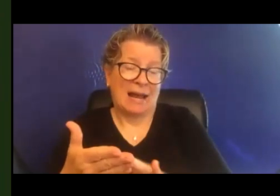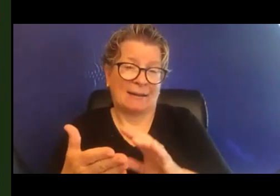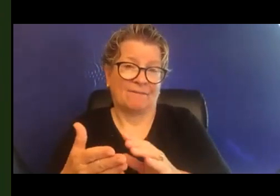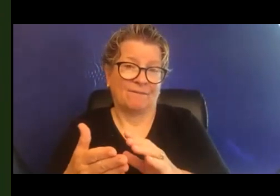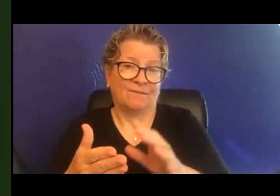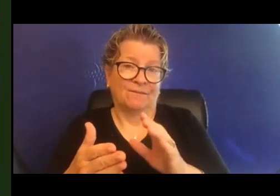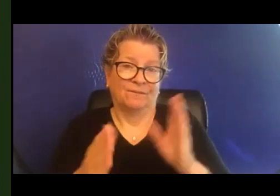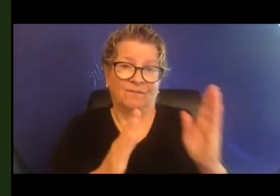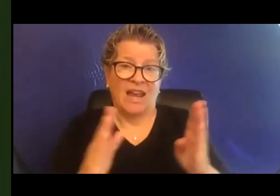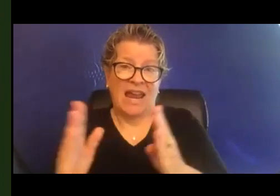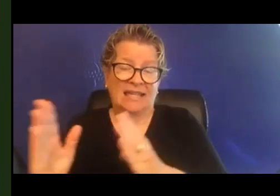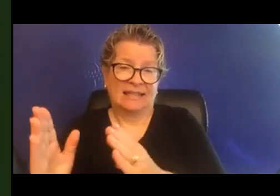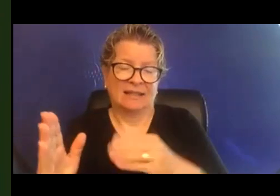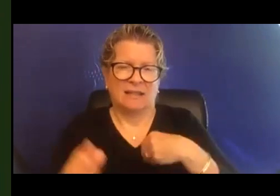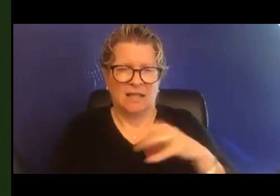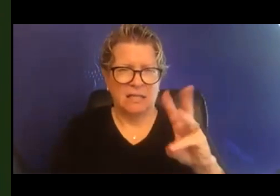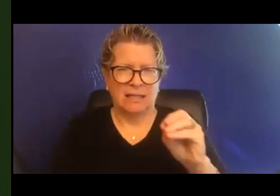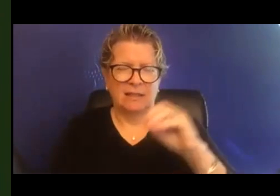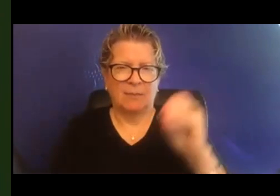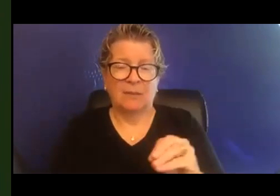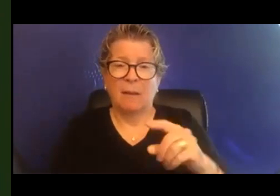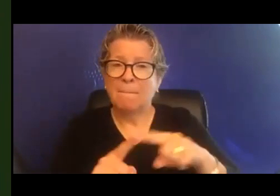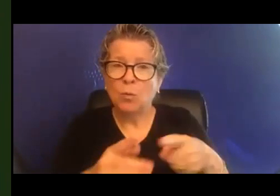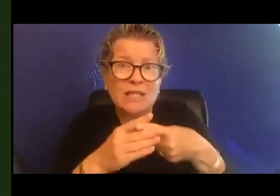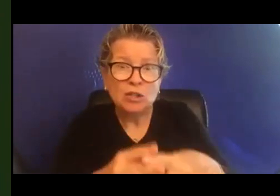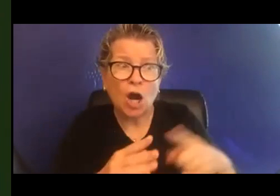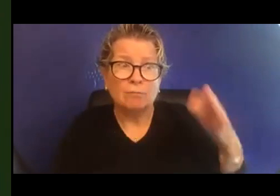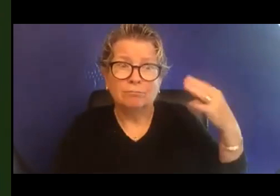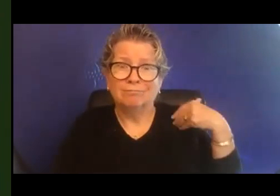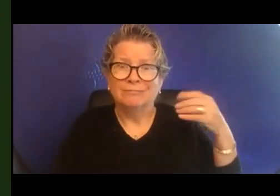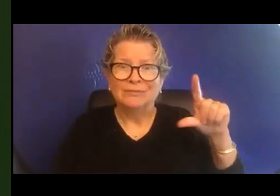But as you can see, design started back in 2018.